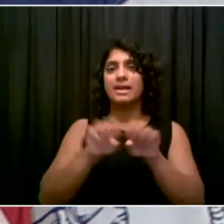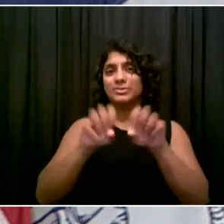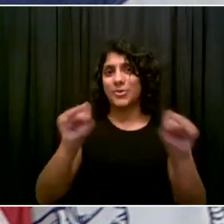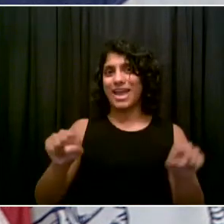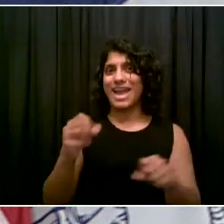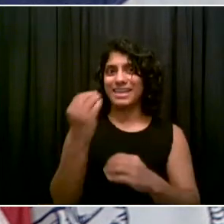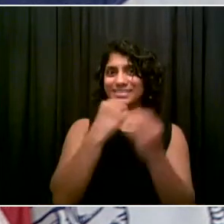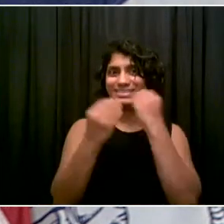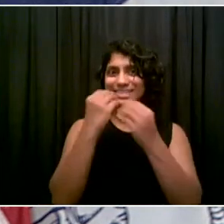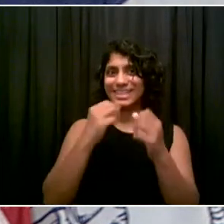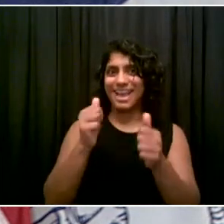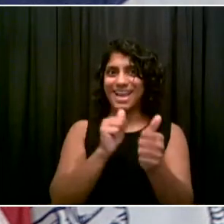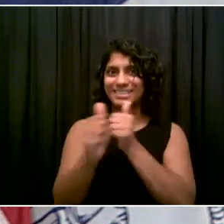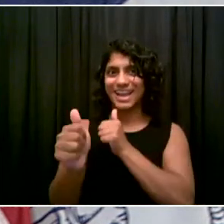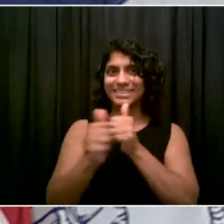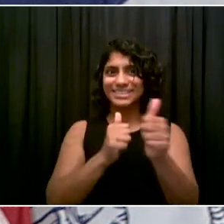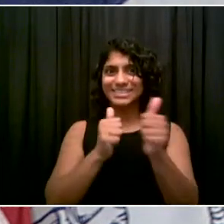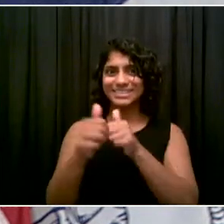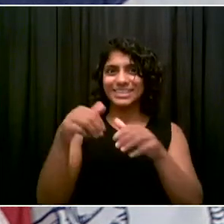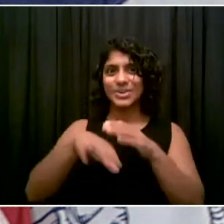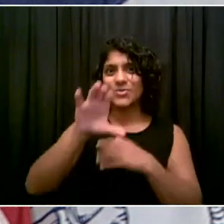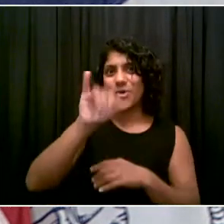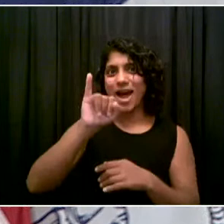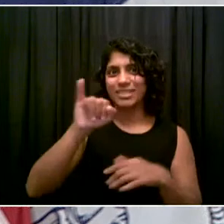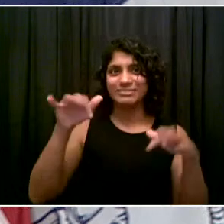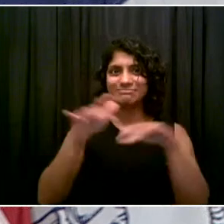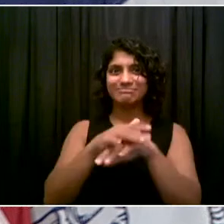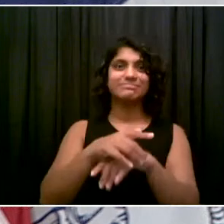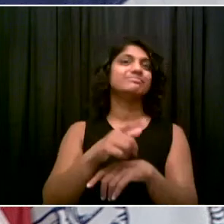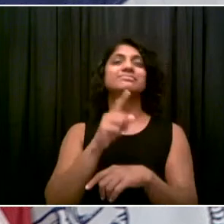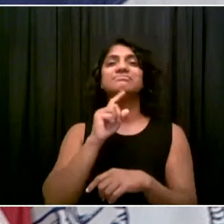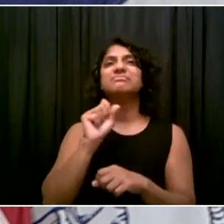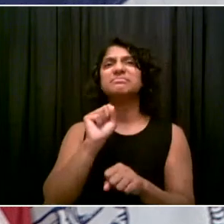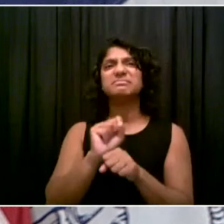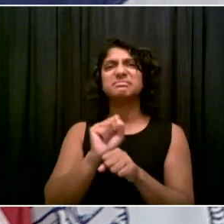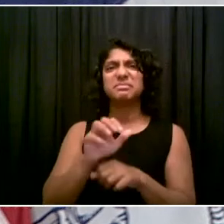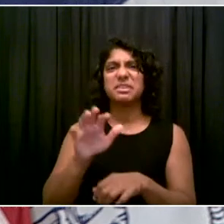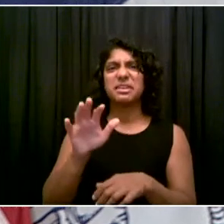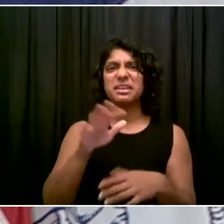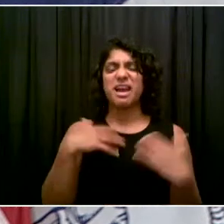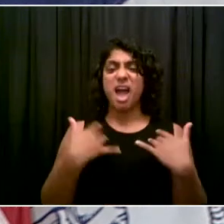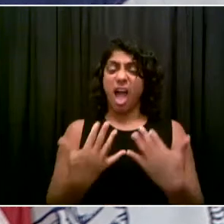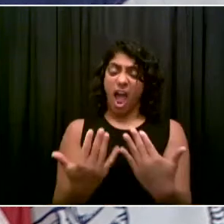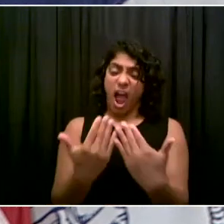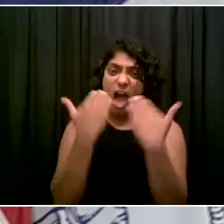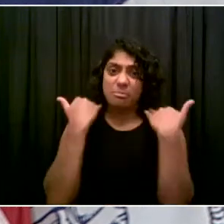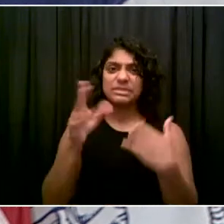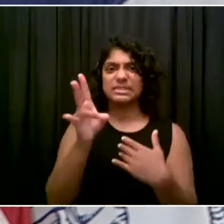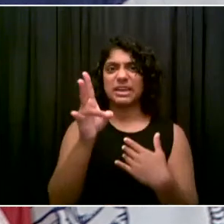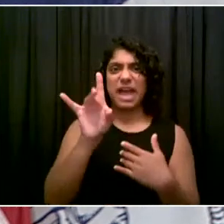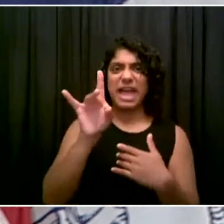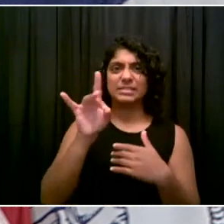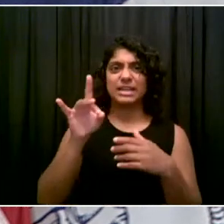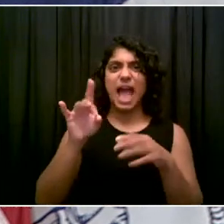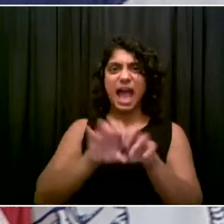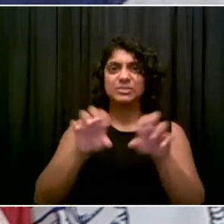HDOOTGS BEING EATEN.